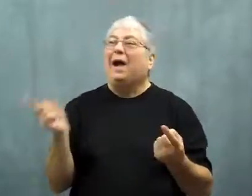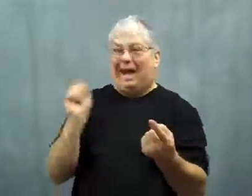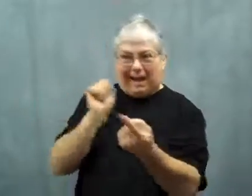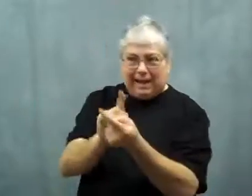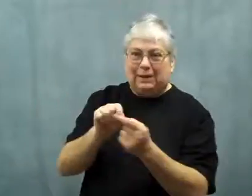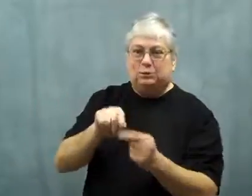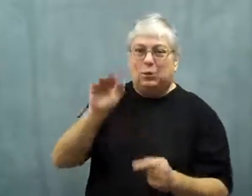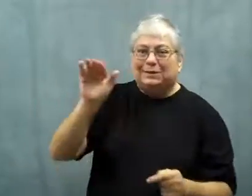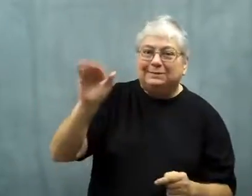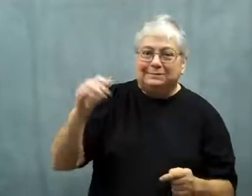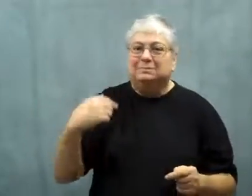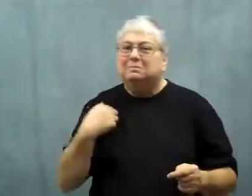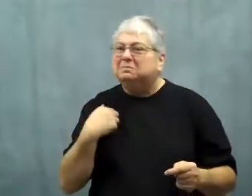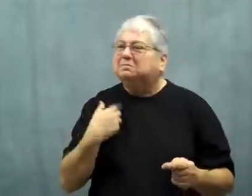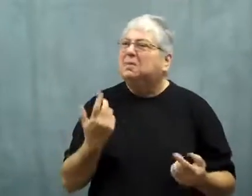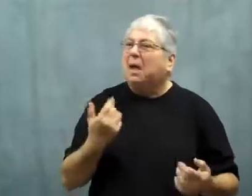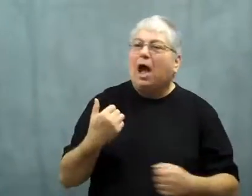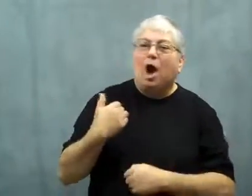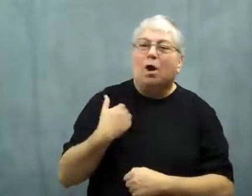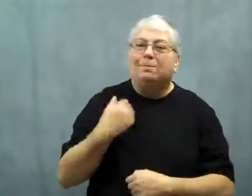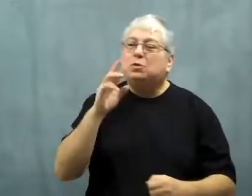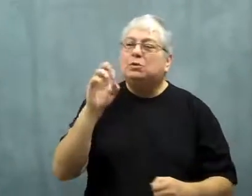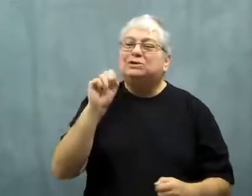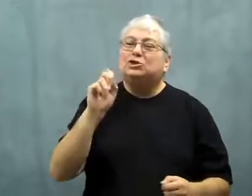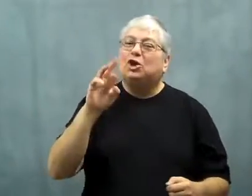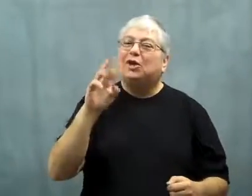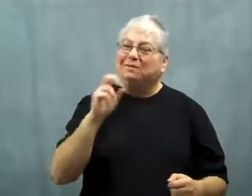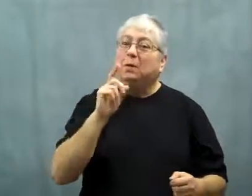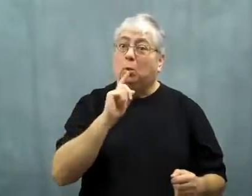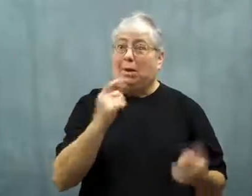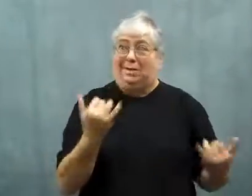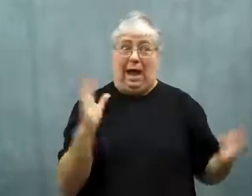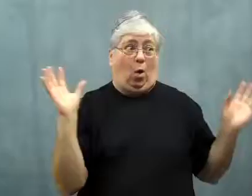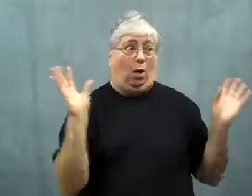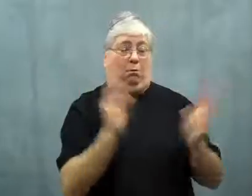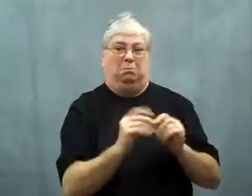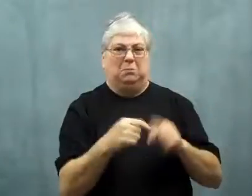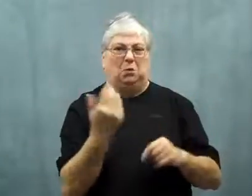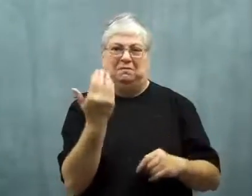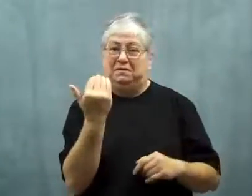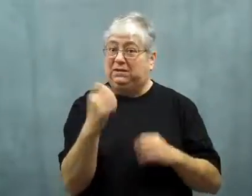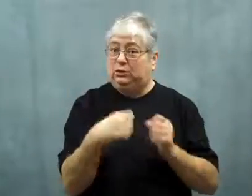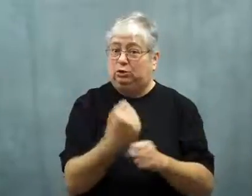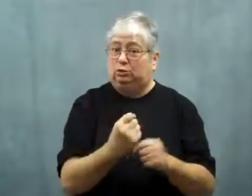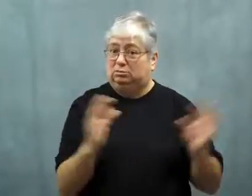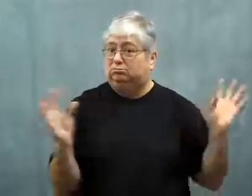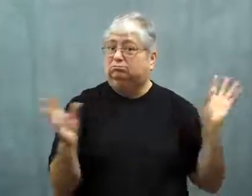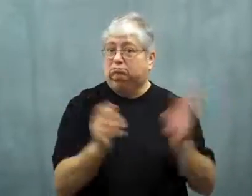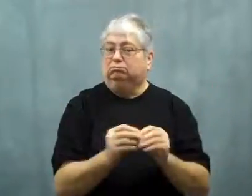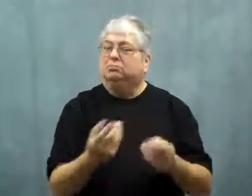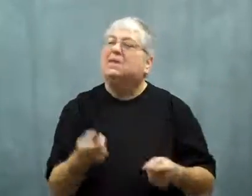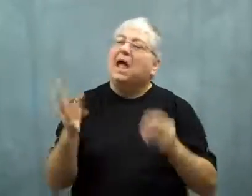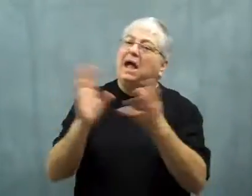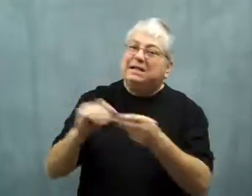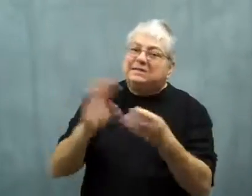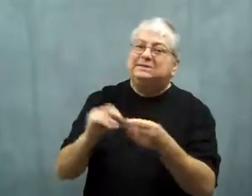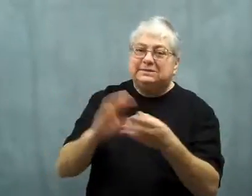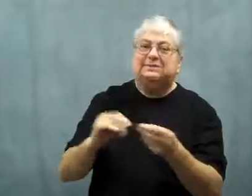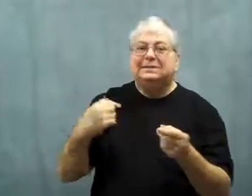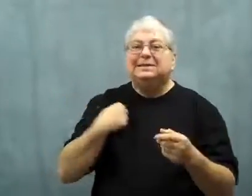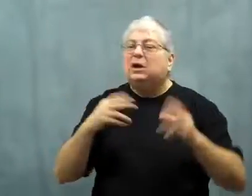She approached him and told him she was in the Army Reserve.